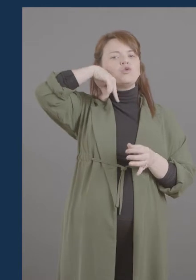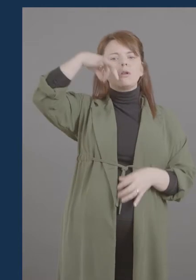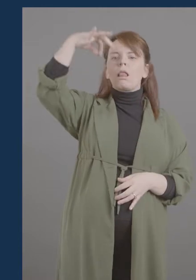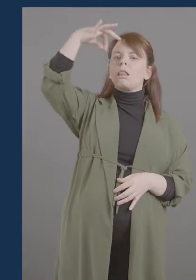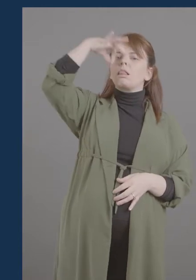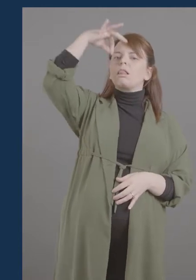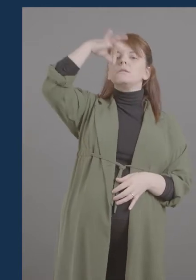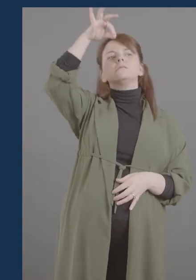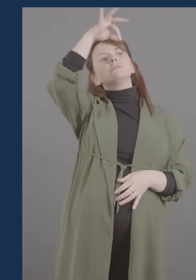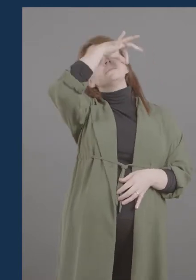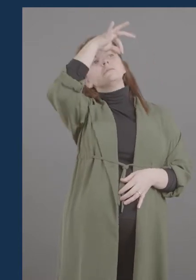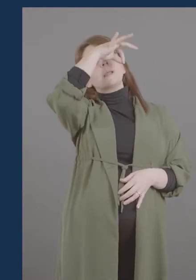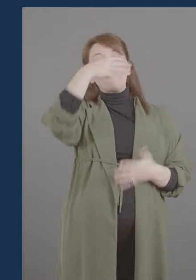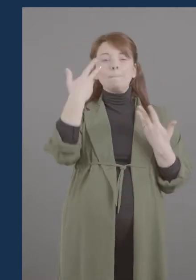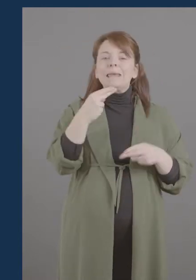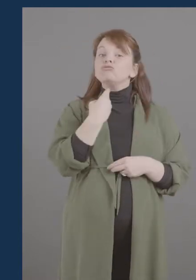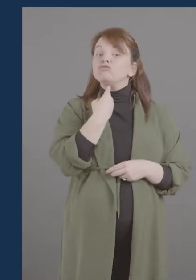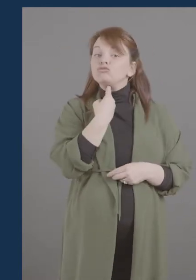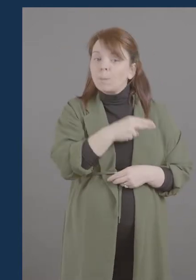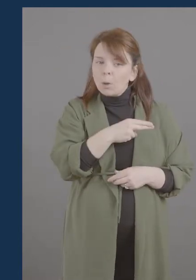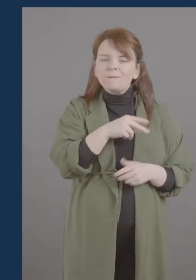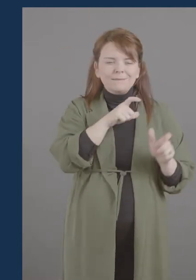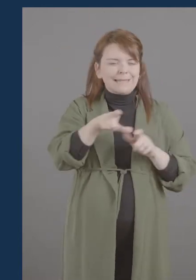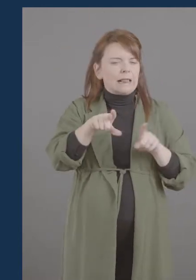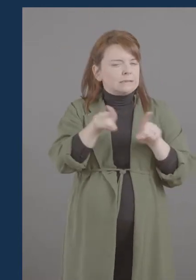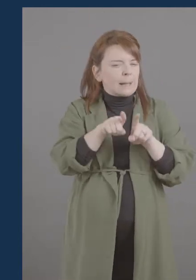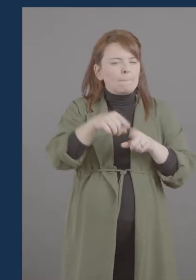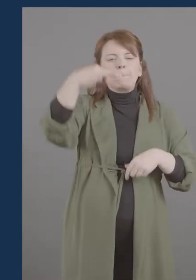or where they would have been and inside your nose